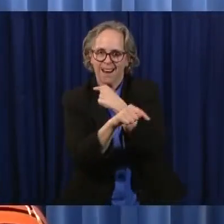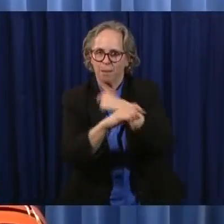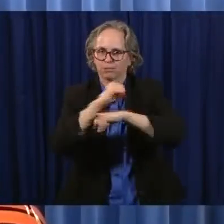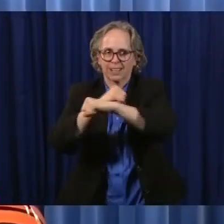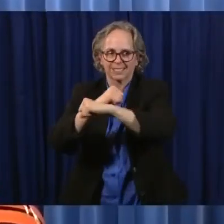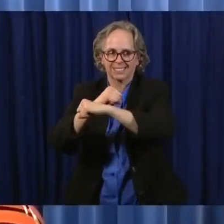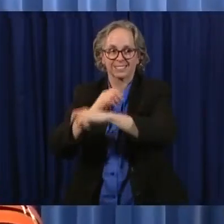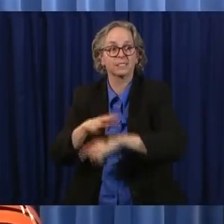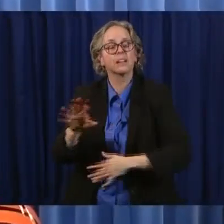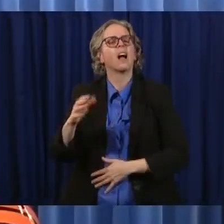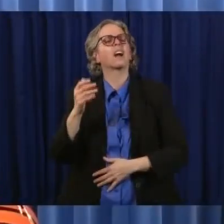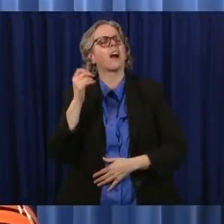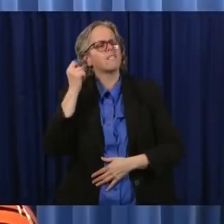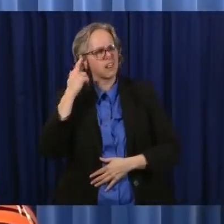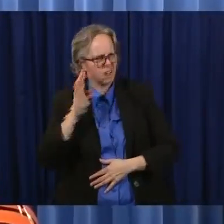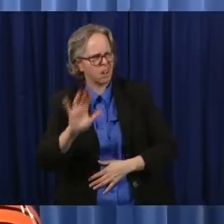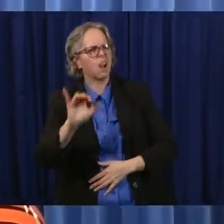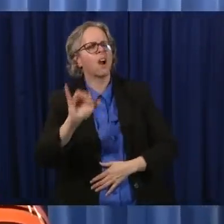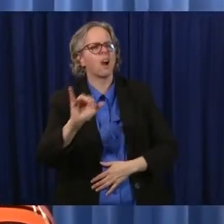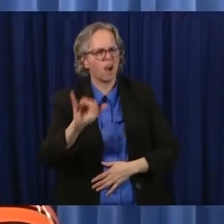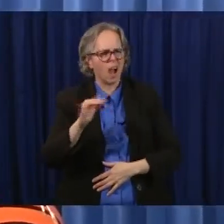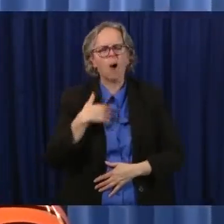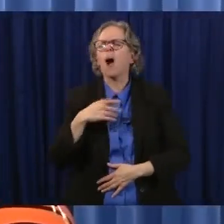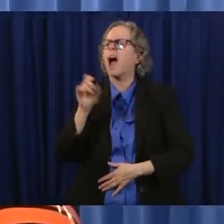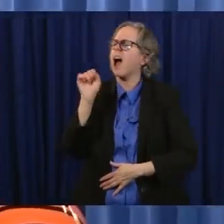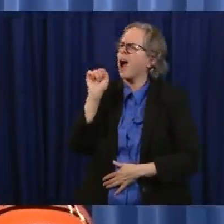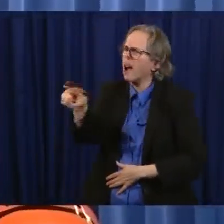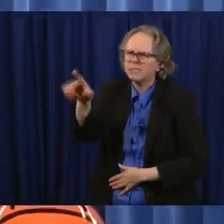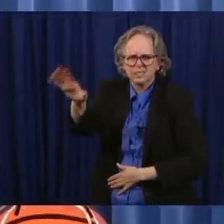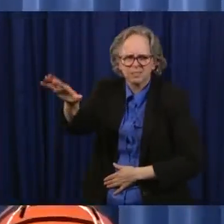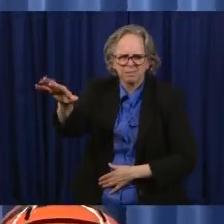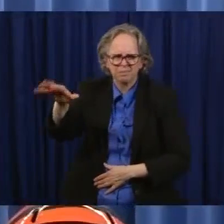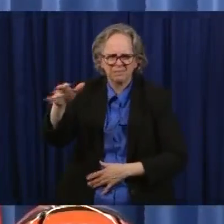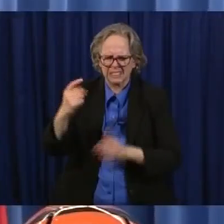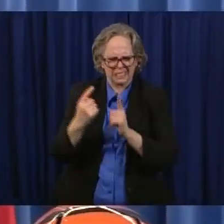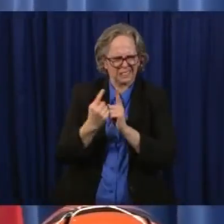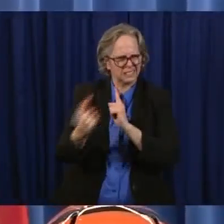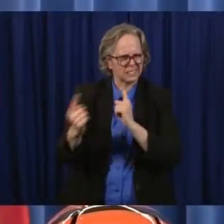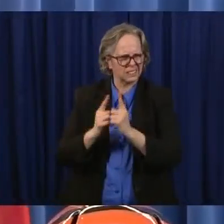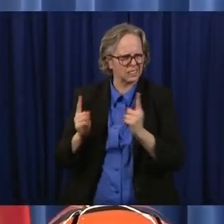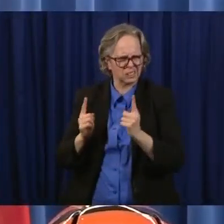IT REALLY IS A TEAM. TEAM SPORT. ALL RIGHT.